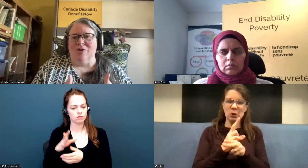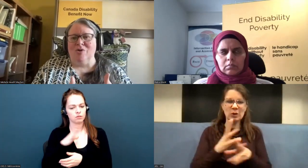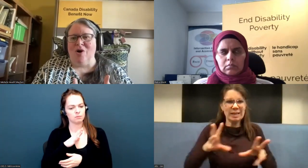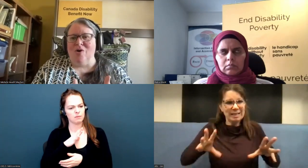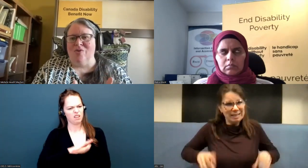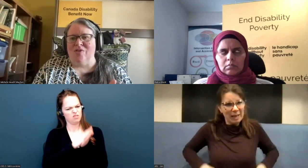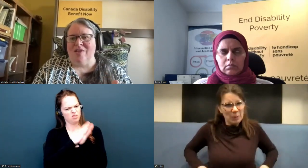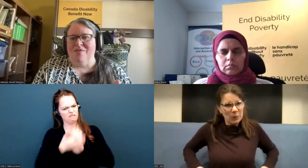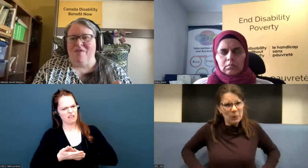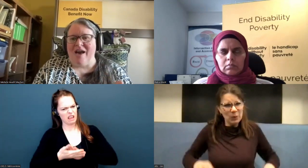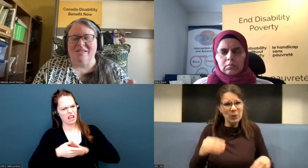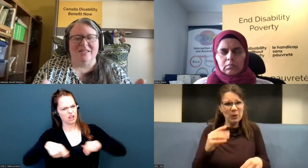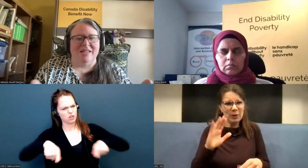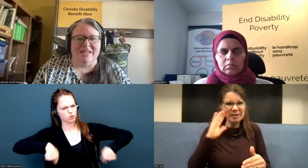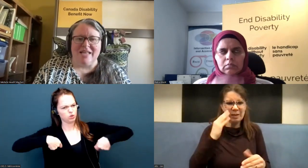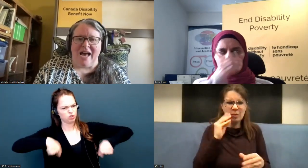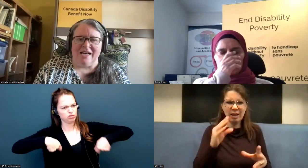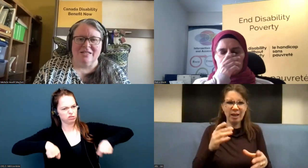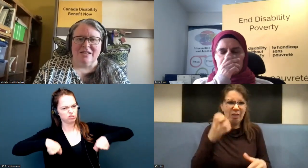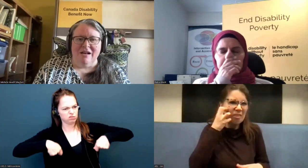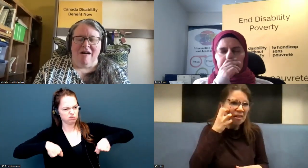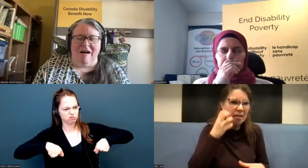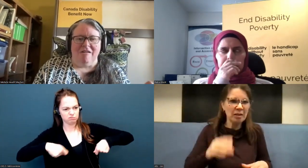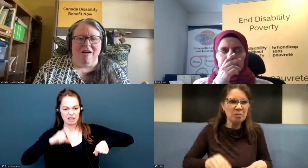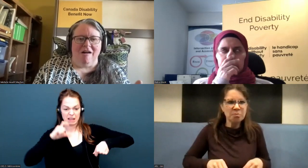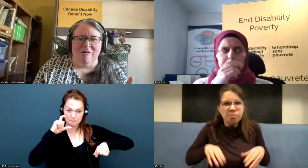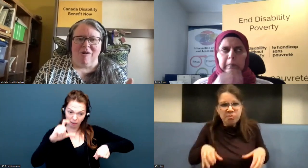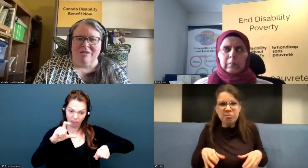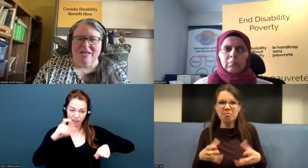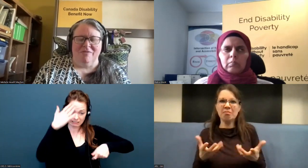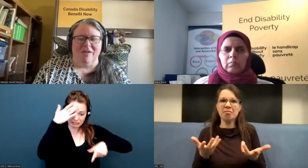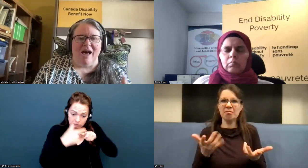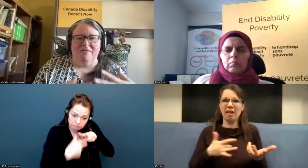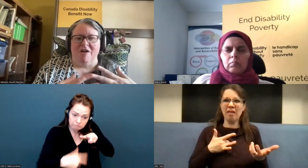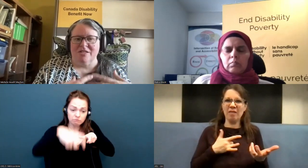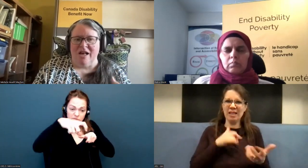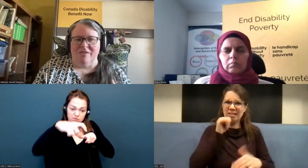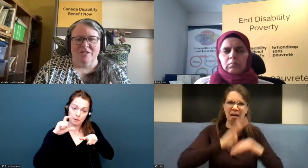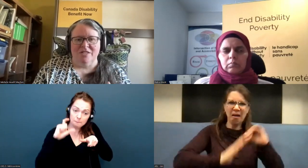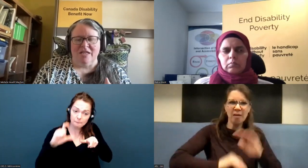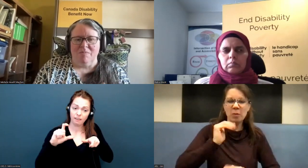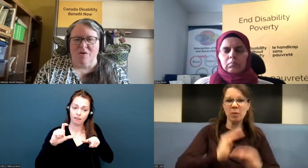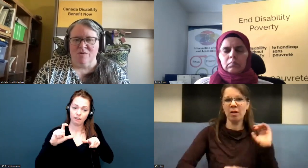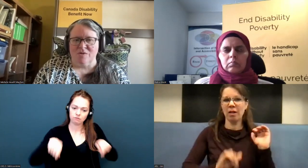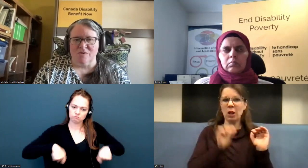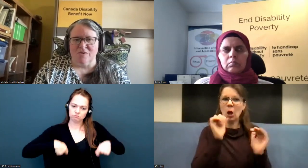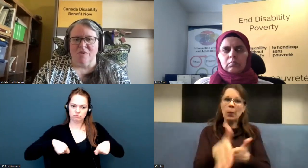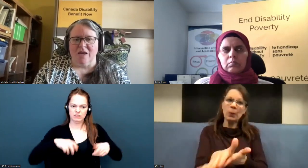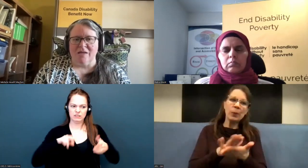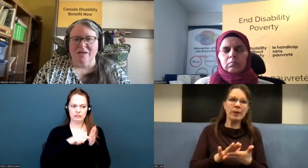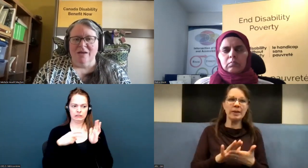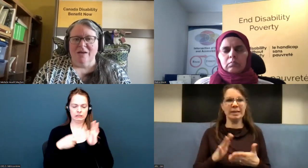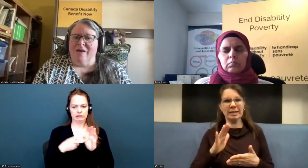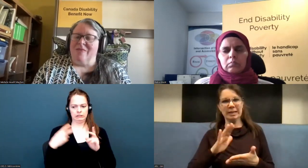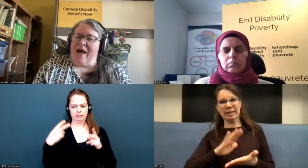YOU KNOW THE EFFECTS THIS HAS ON OUR QUALITY OF LIFE, OUR SELF ESTEEM, THOSE SORTS OF THINGS.